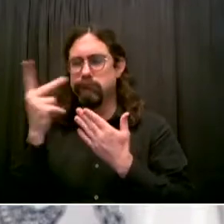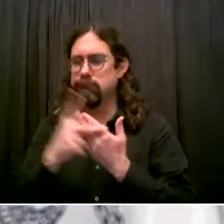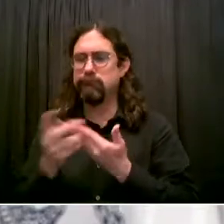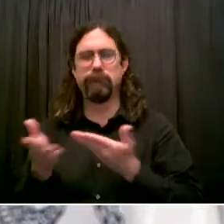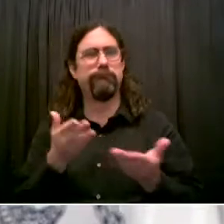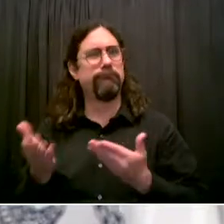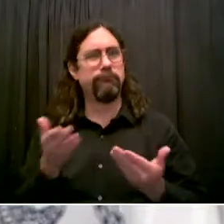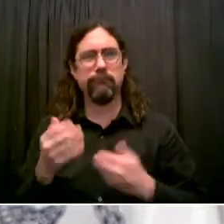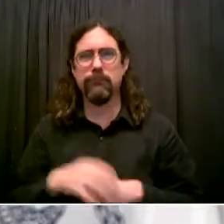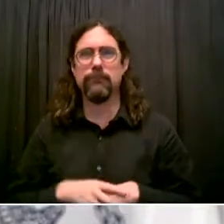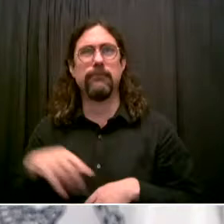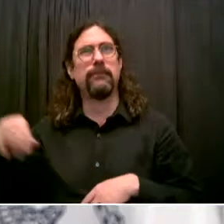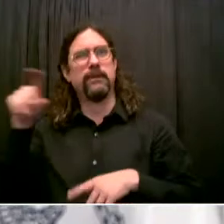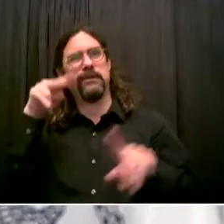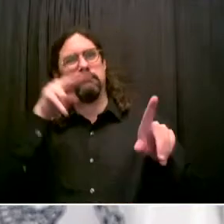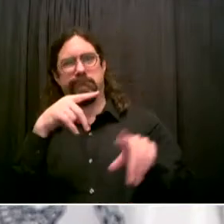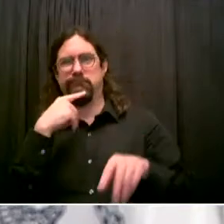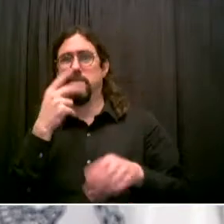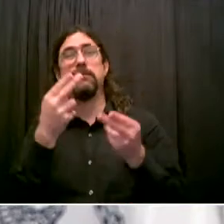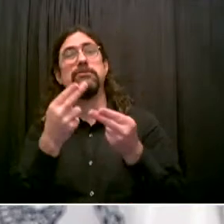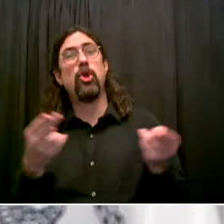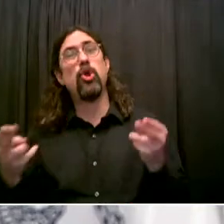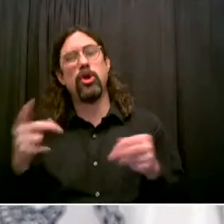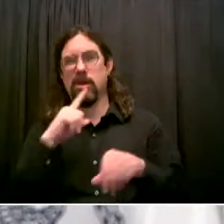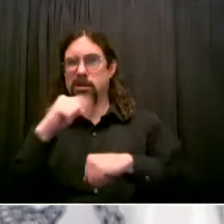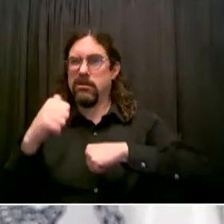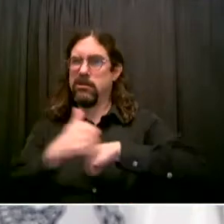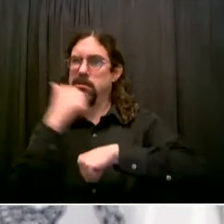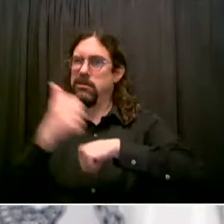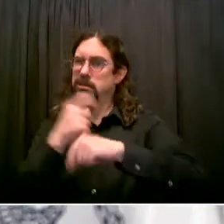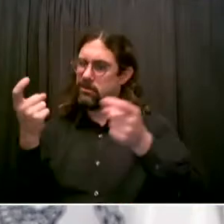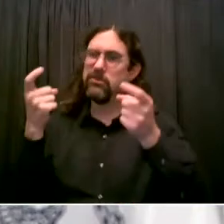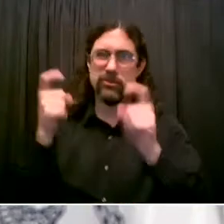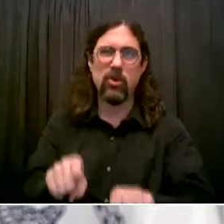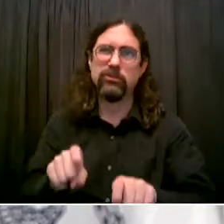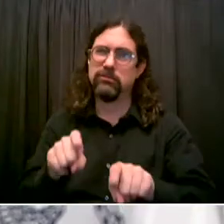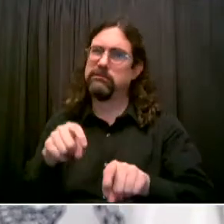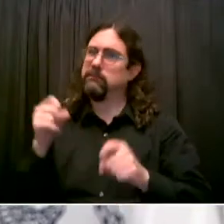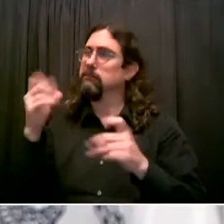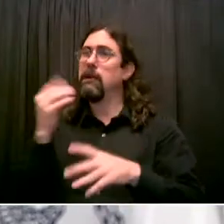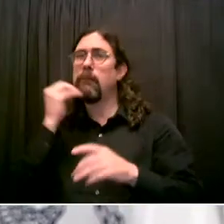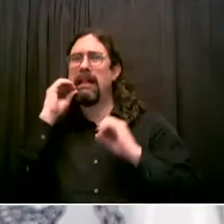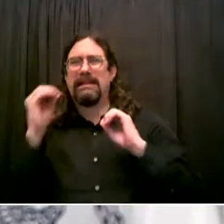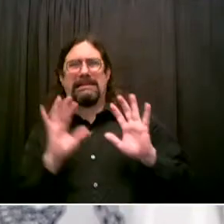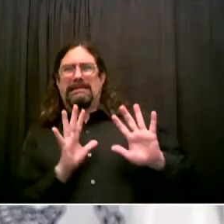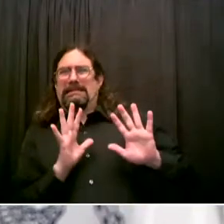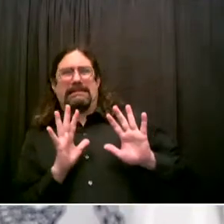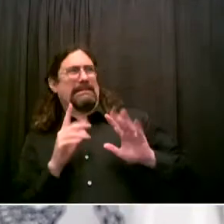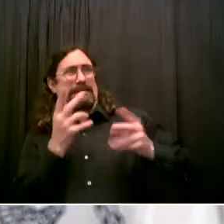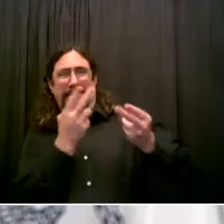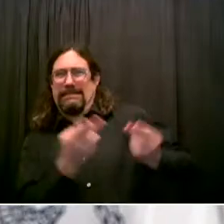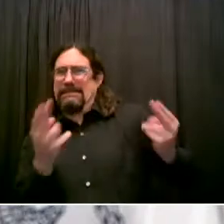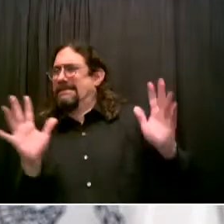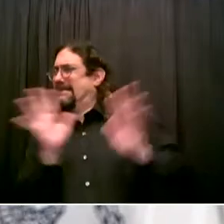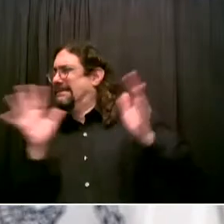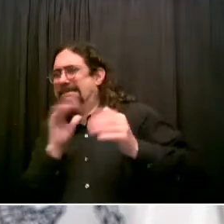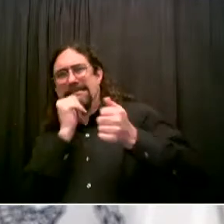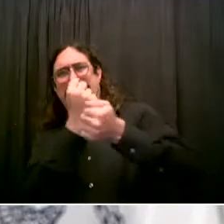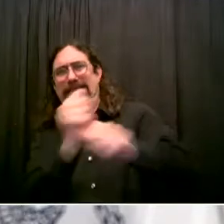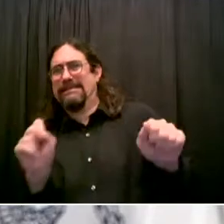SAFER SO FOLKS FEEL MORE COMFORTABLE GOING INTO THEM? SO ,I WILL TURN TO COMMISSIONER